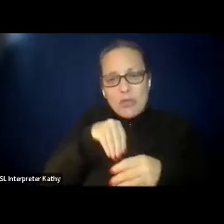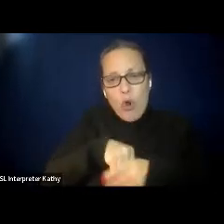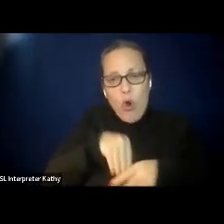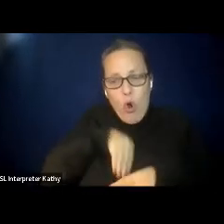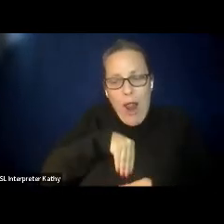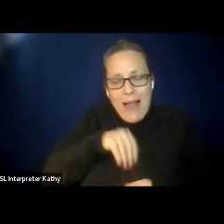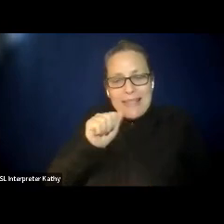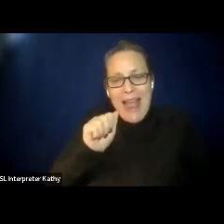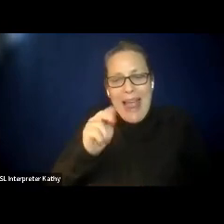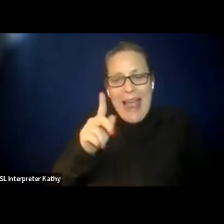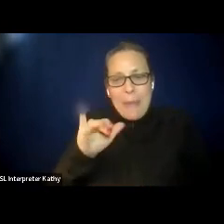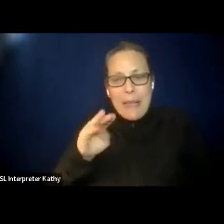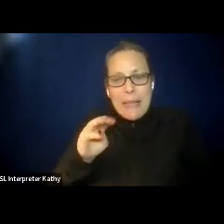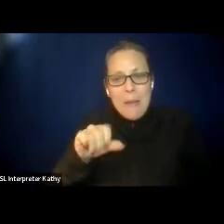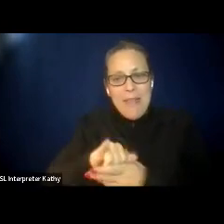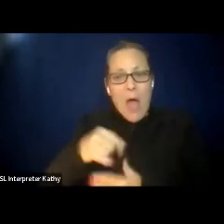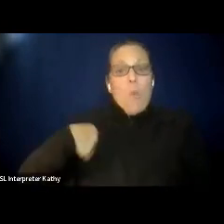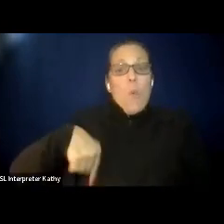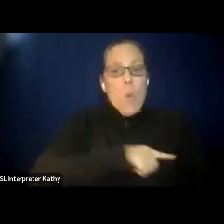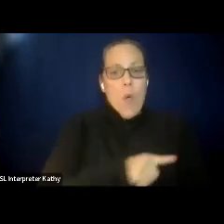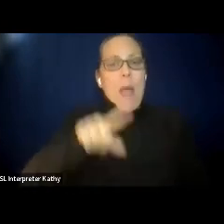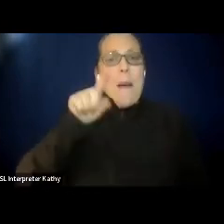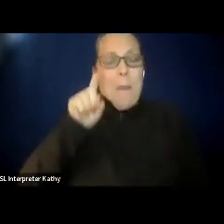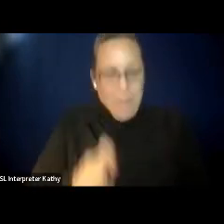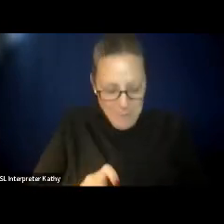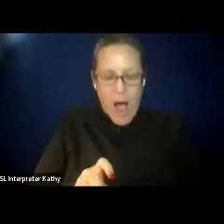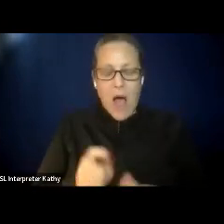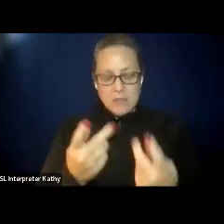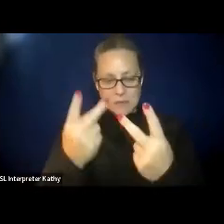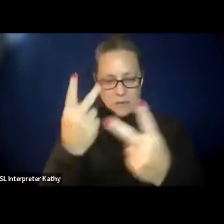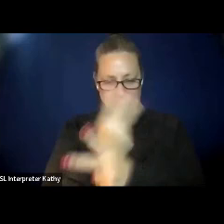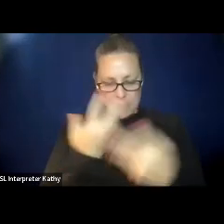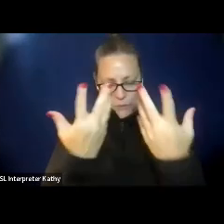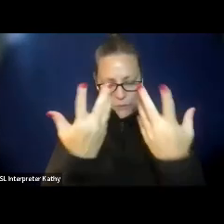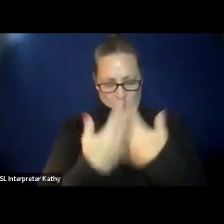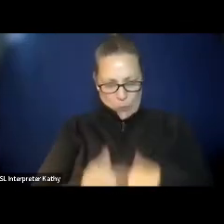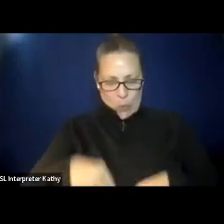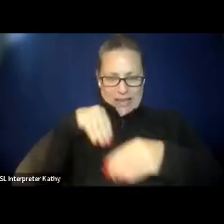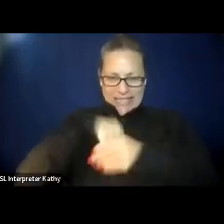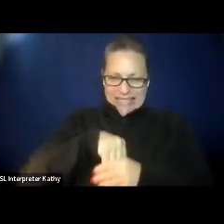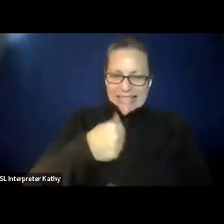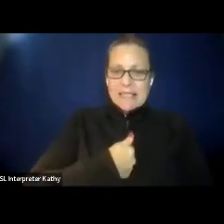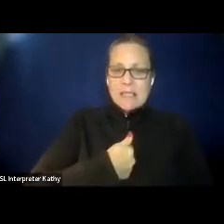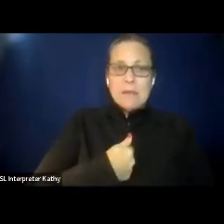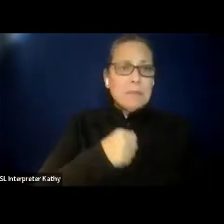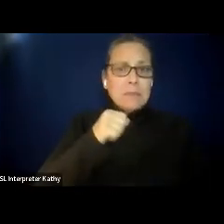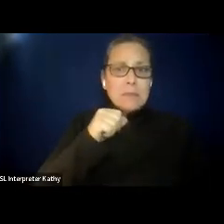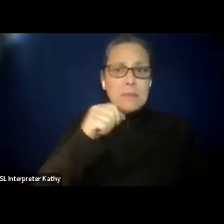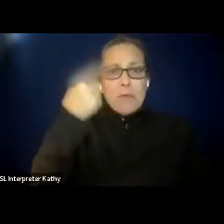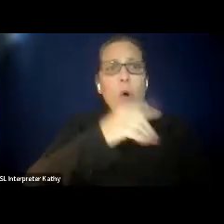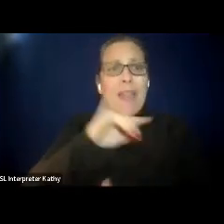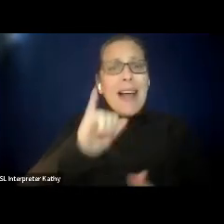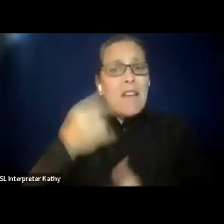somehow succeeded. But really, it is internalized ableism that so many of us have to come to terms with and reckon